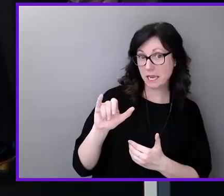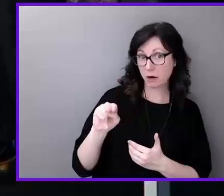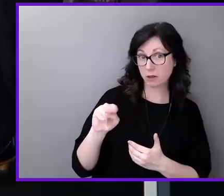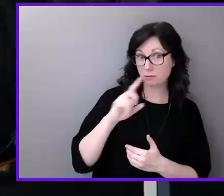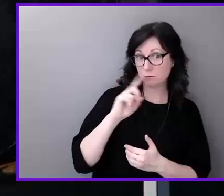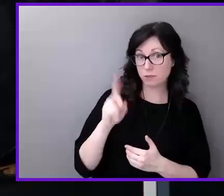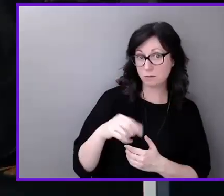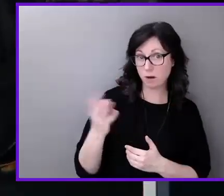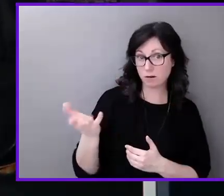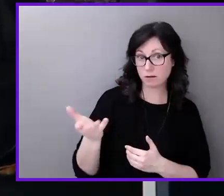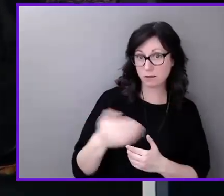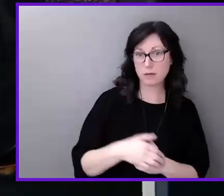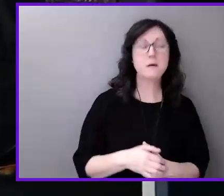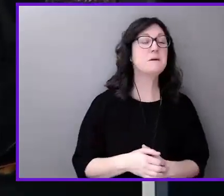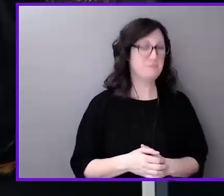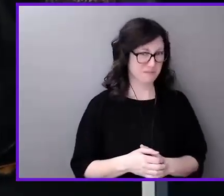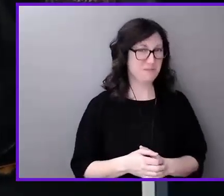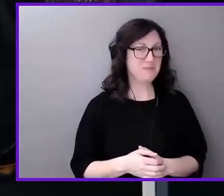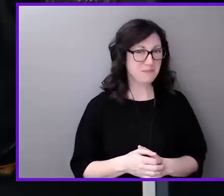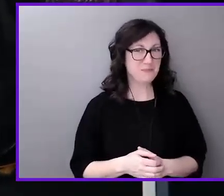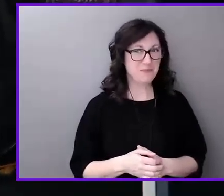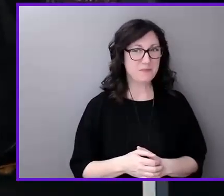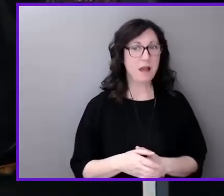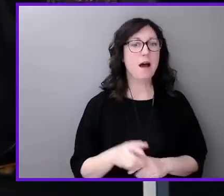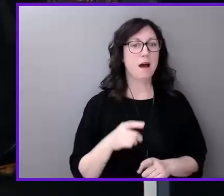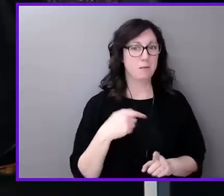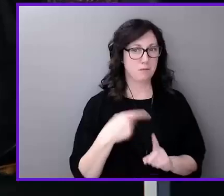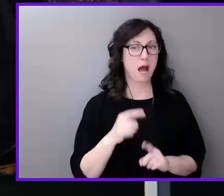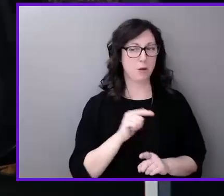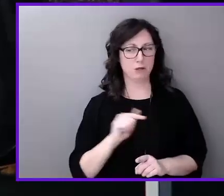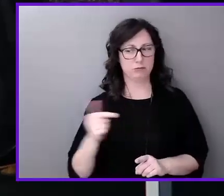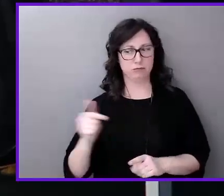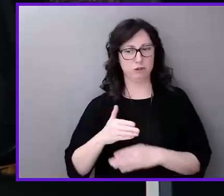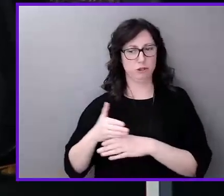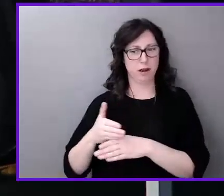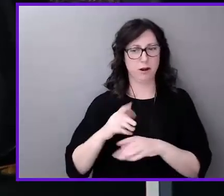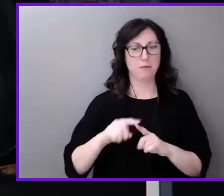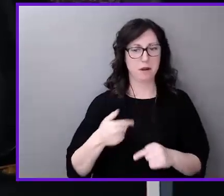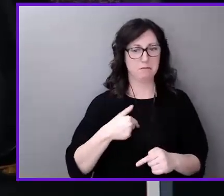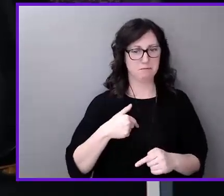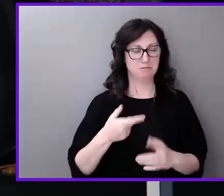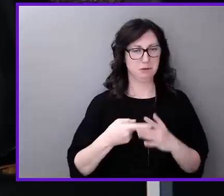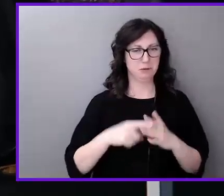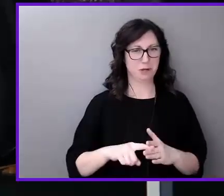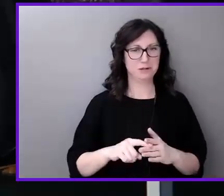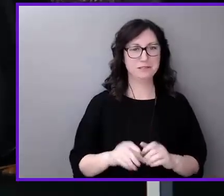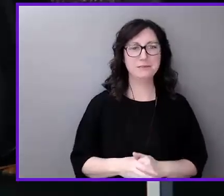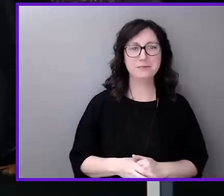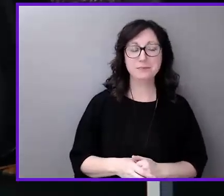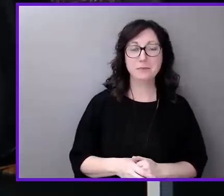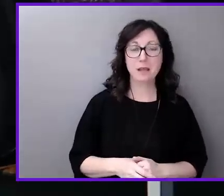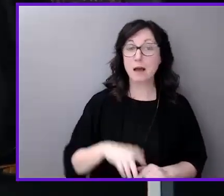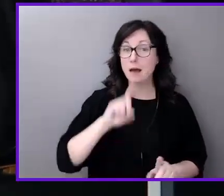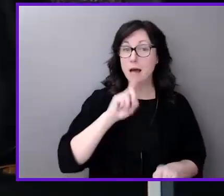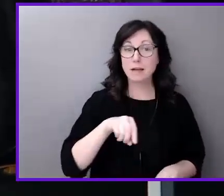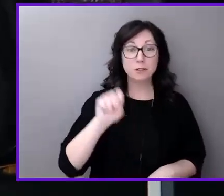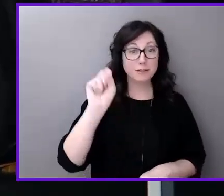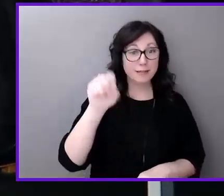Yes, and I’m going to share the question with my colleagues, but I’ll start. The answer is yes.